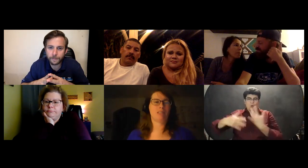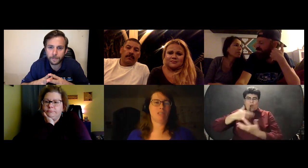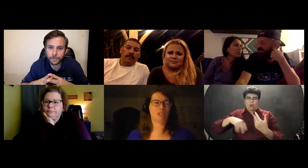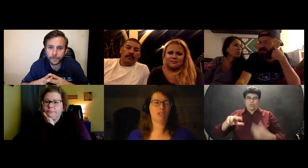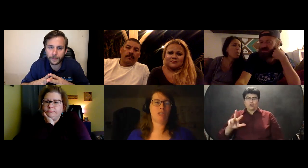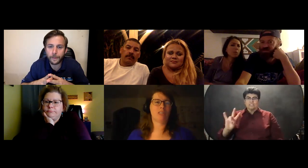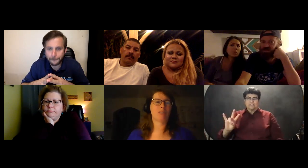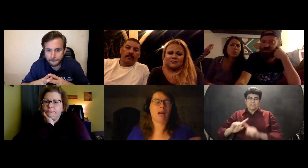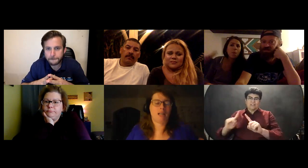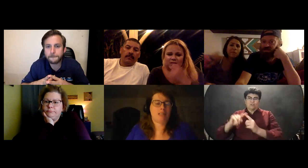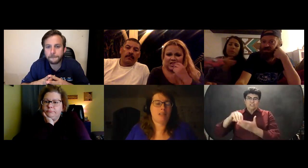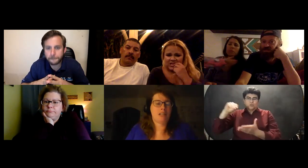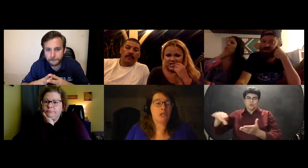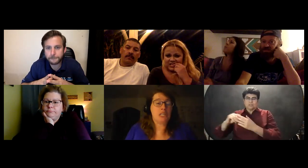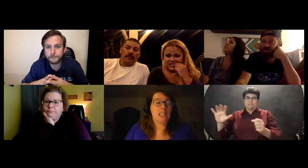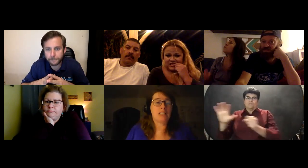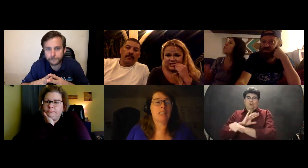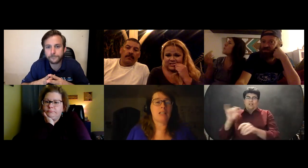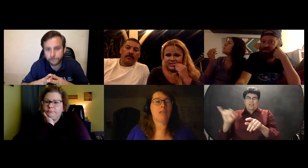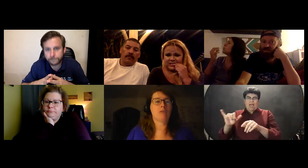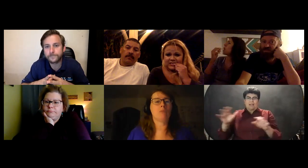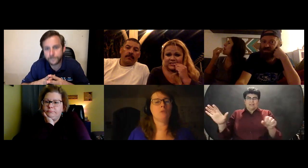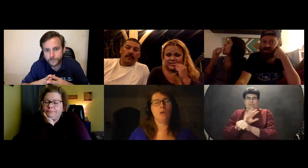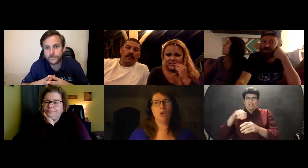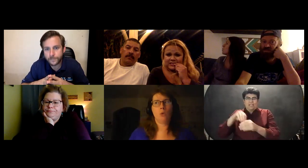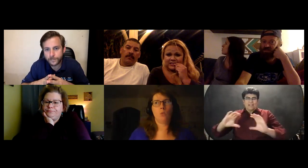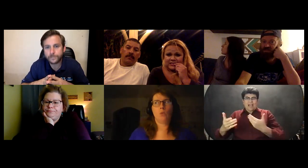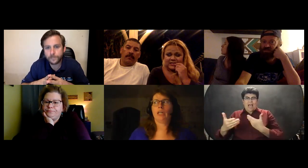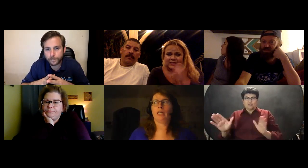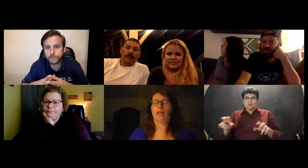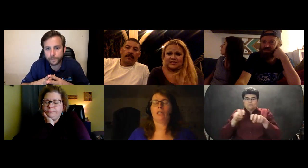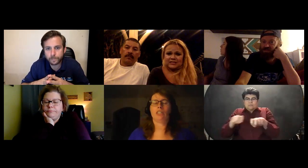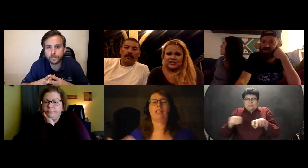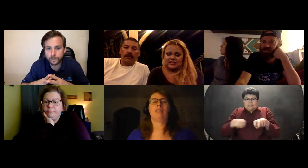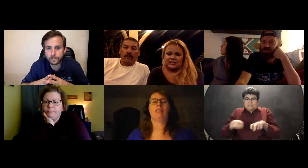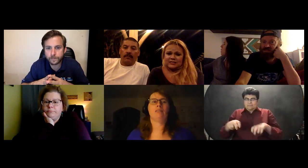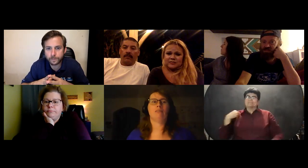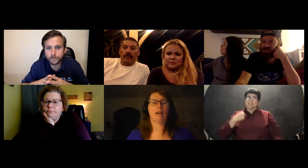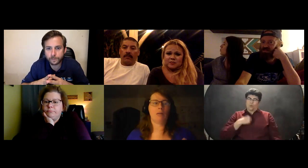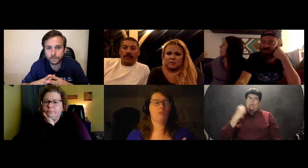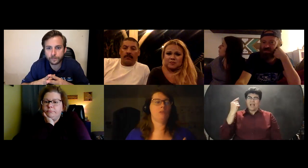students packed like sardines in the classroom so